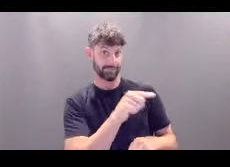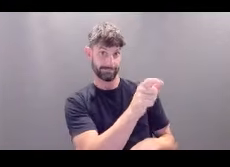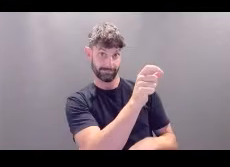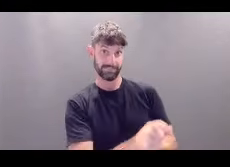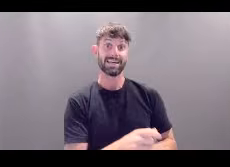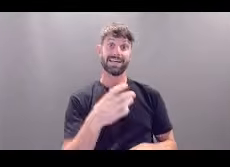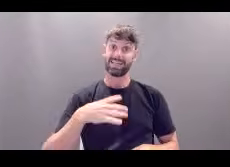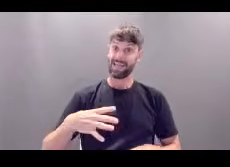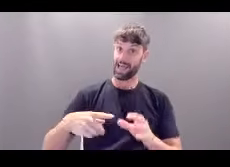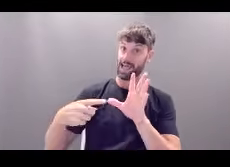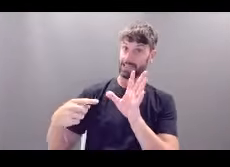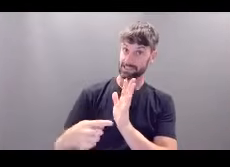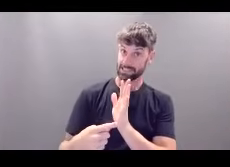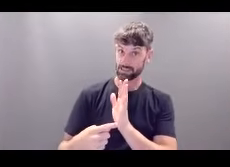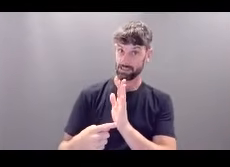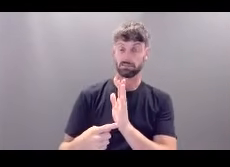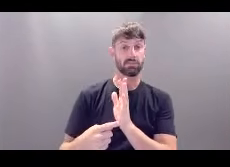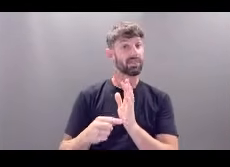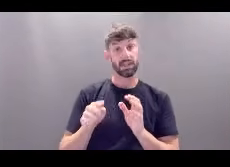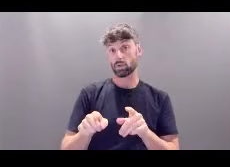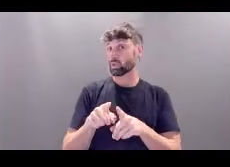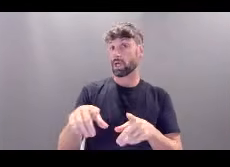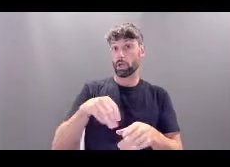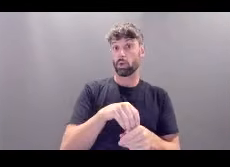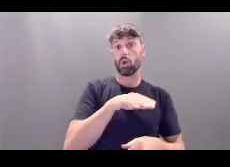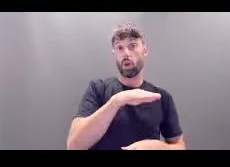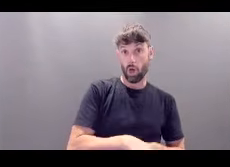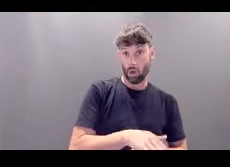and that includes for low cost and low risk categories.